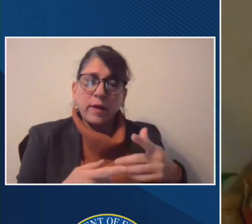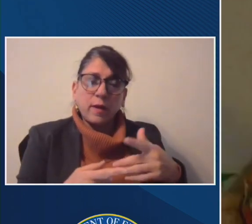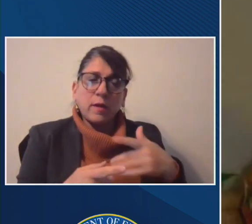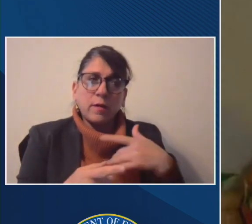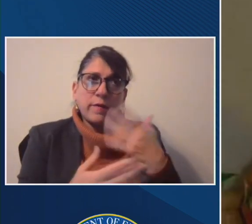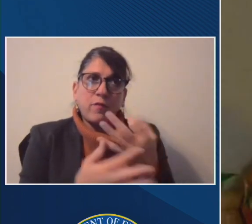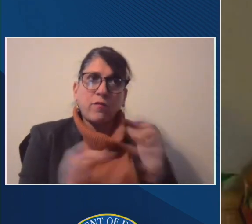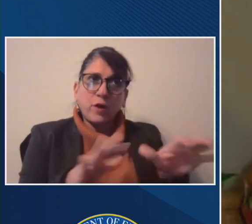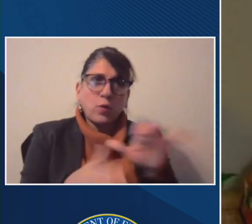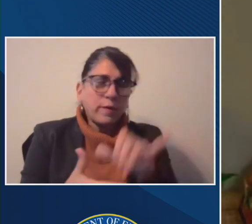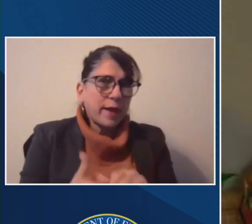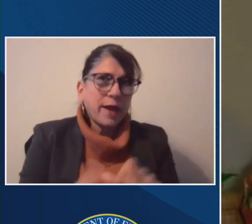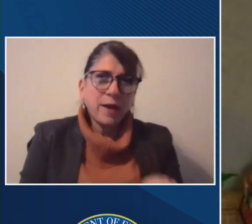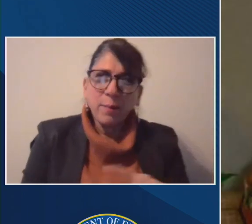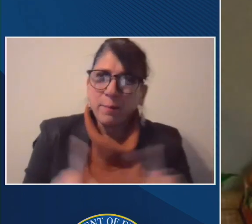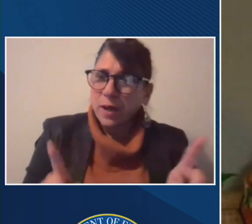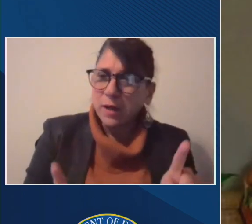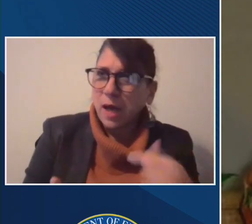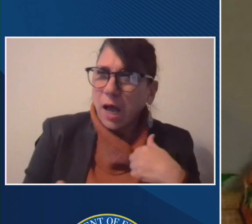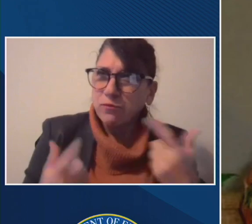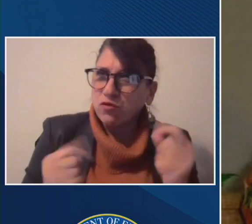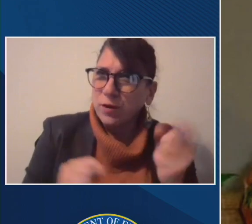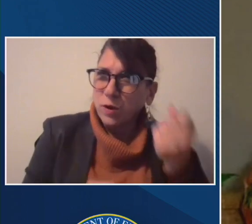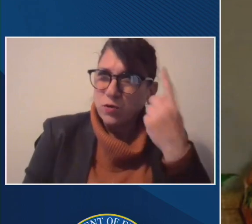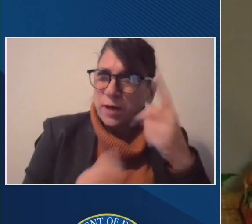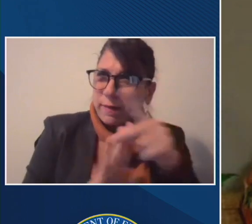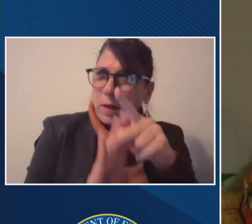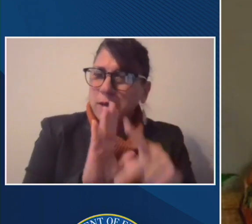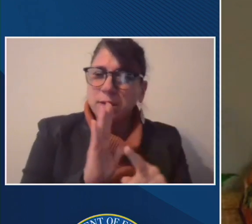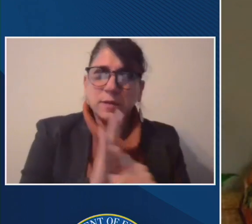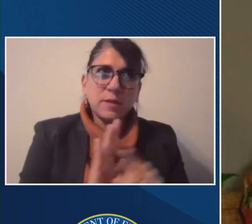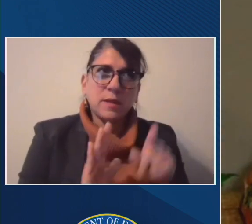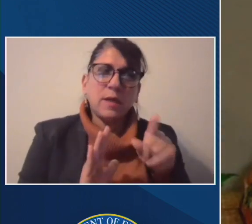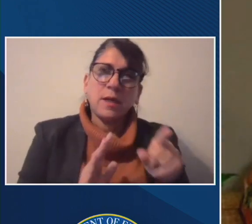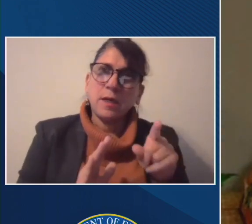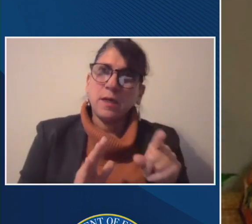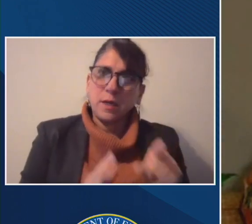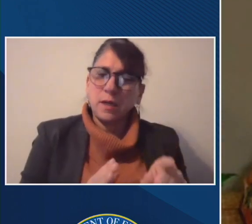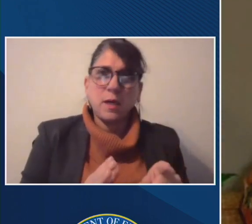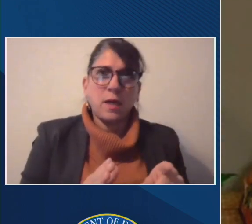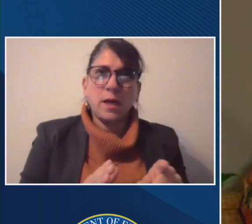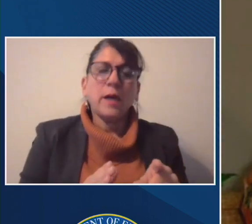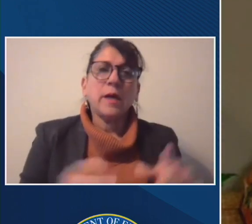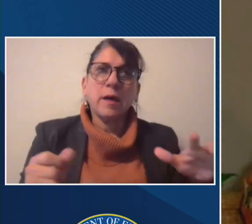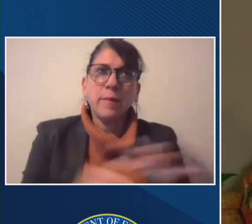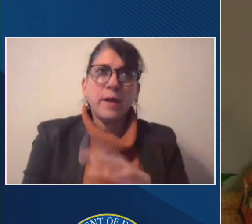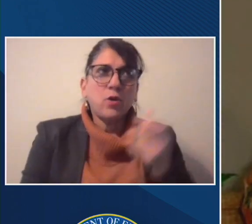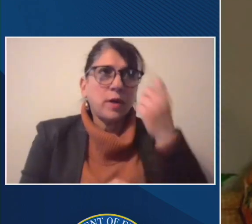I'm trying to understand the policy. I completely understand where the Department's coming from, and I support